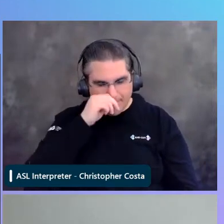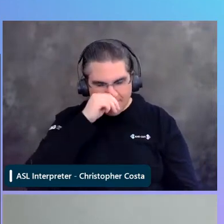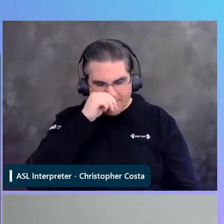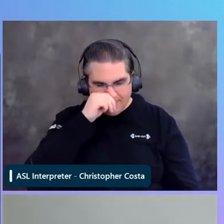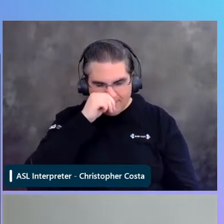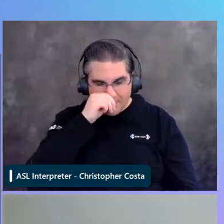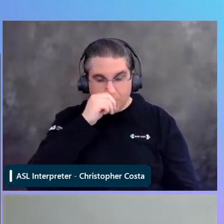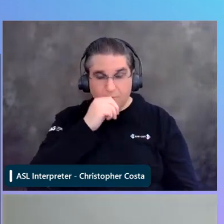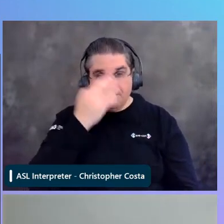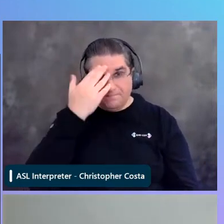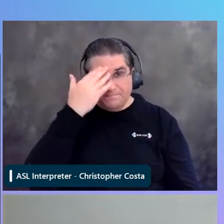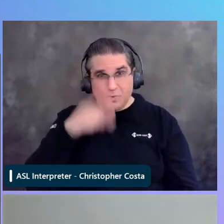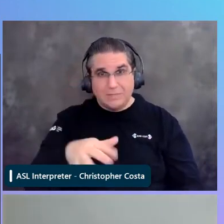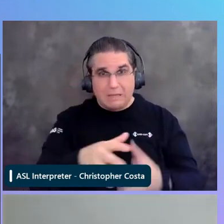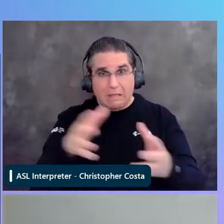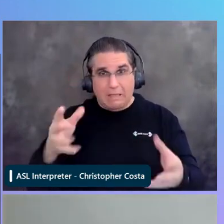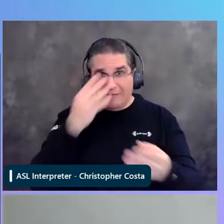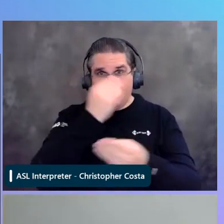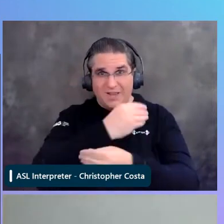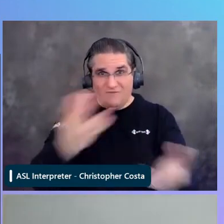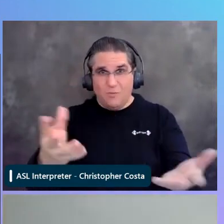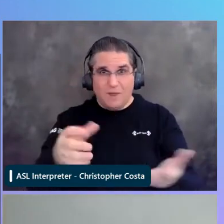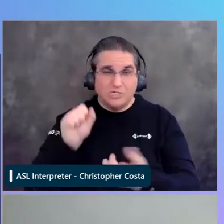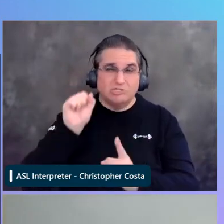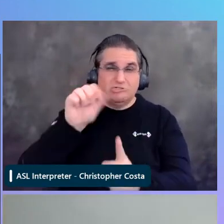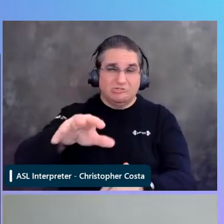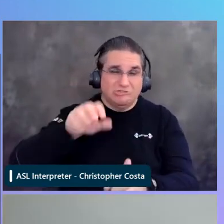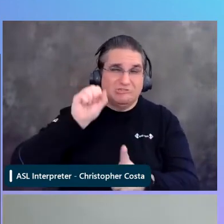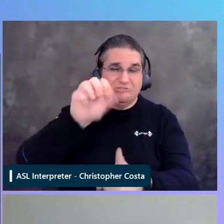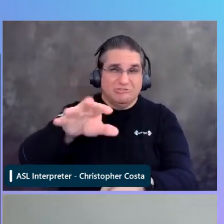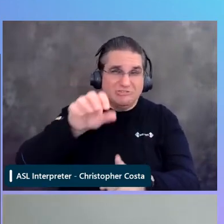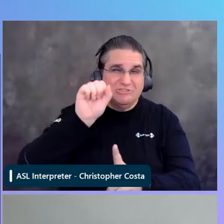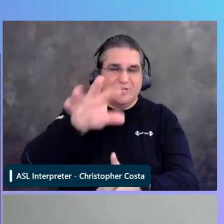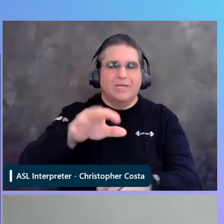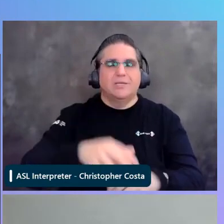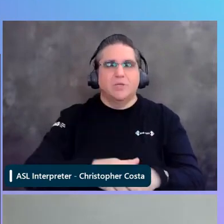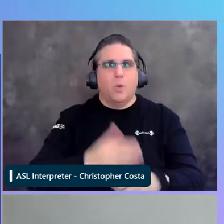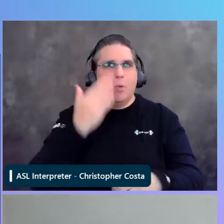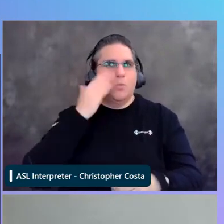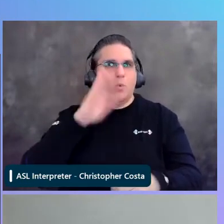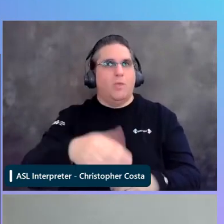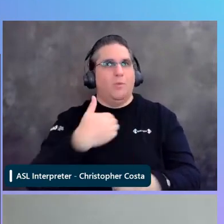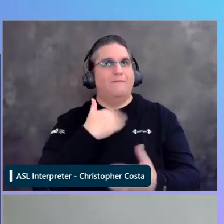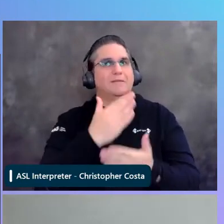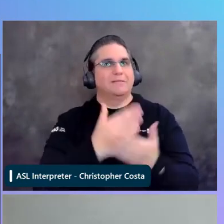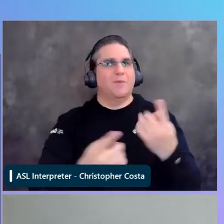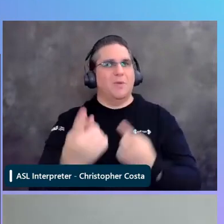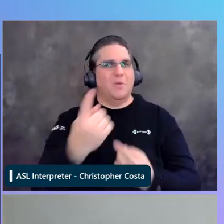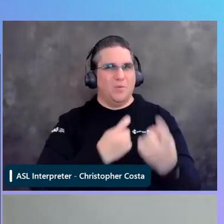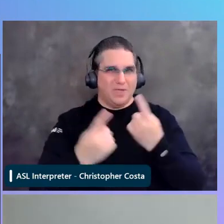So. That was a lot of information at once. And we know that they're going to be questions. So we're going to